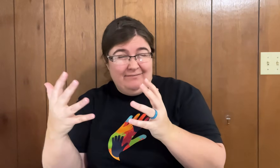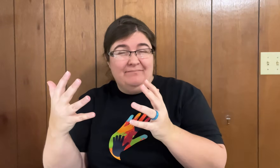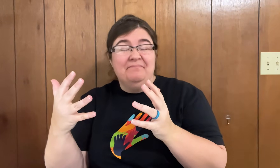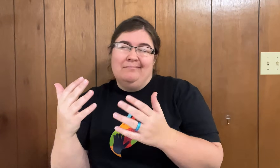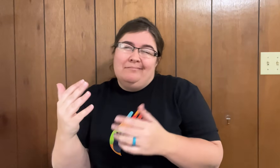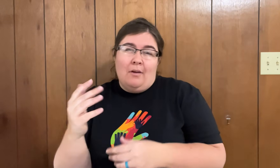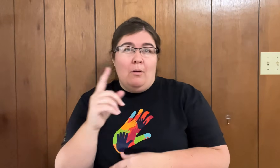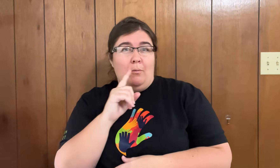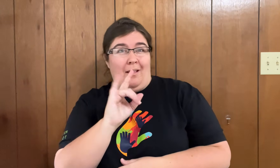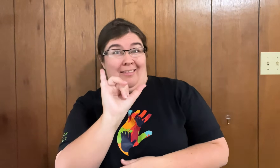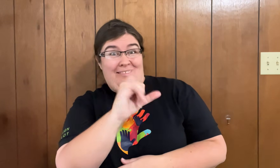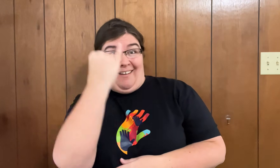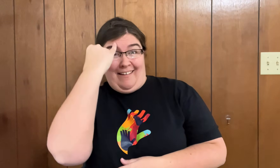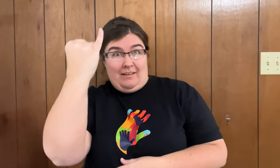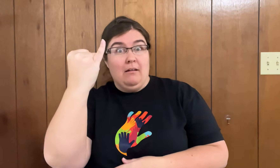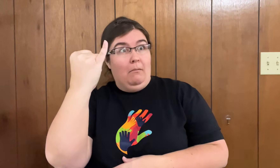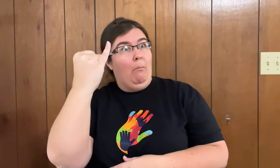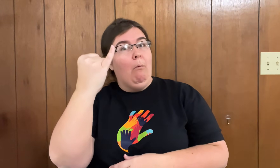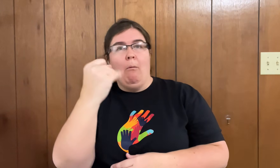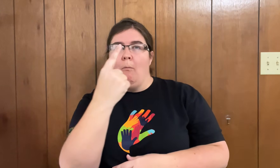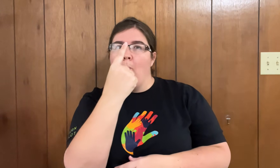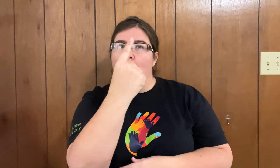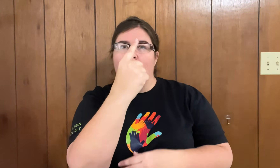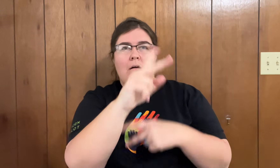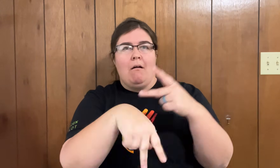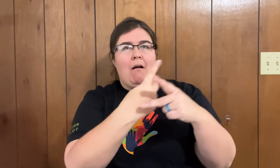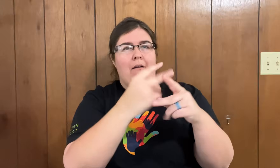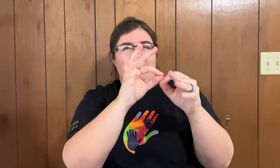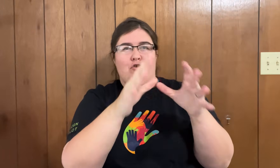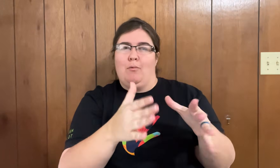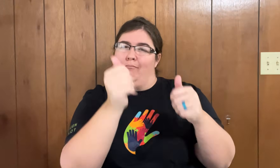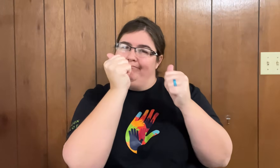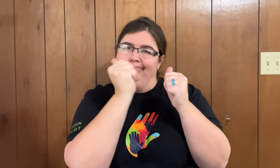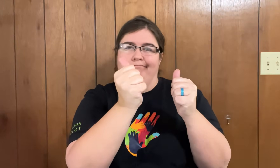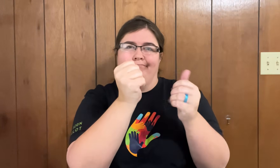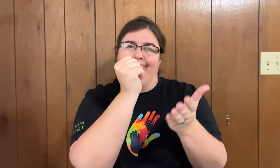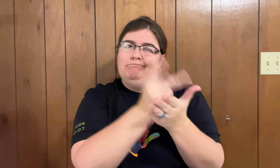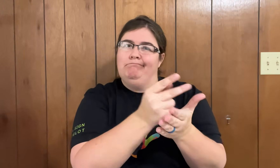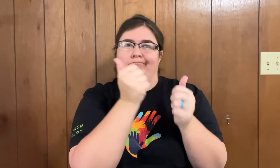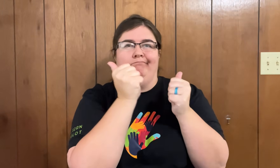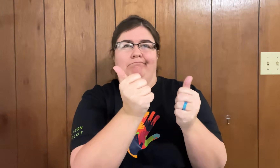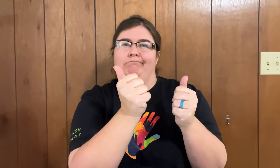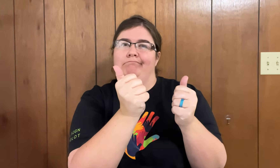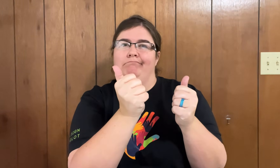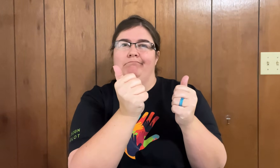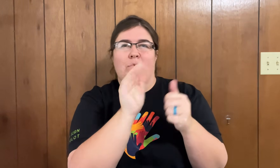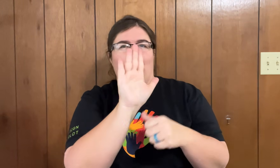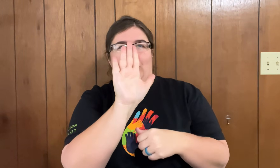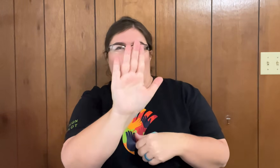But on the con side, that idea of "one kind of interpreter", that this one standard language